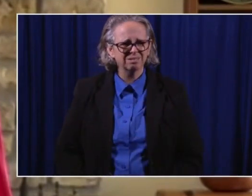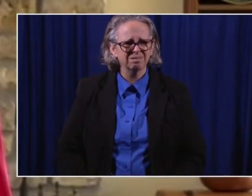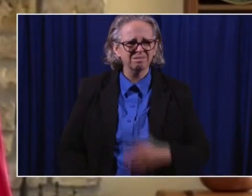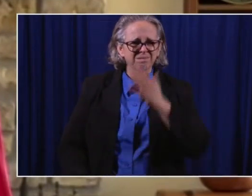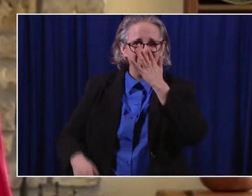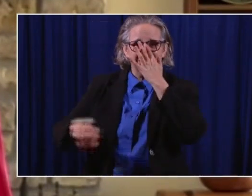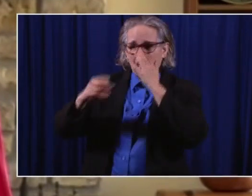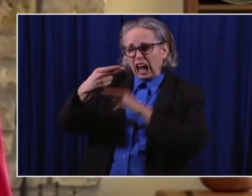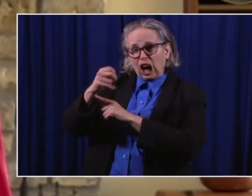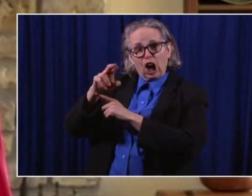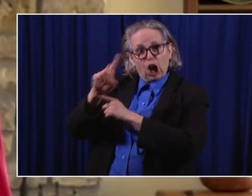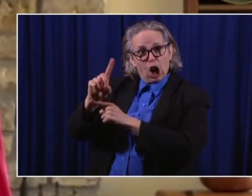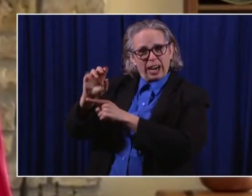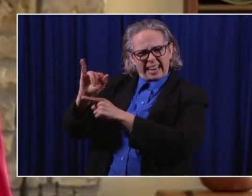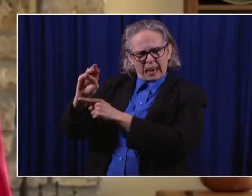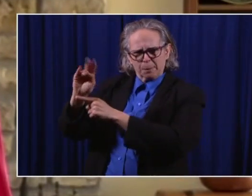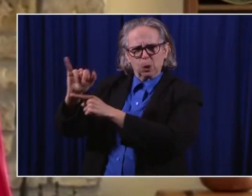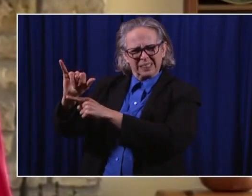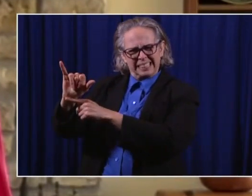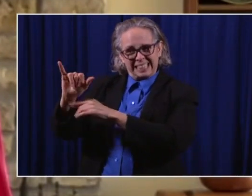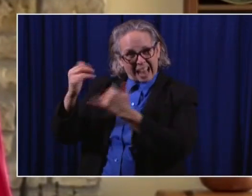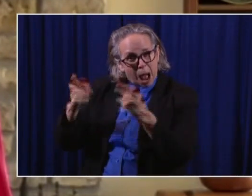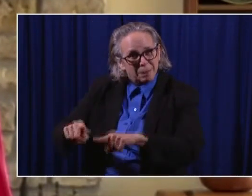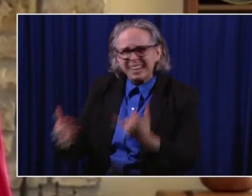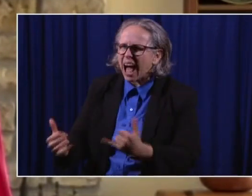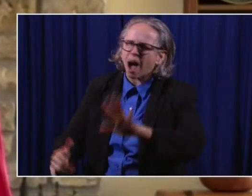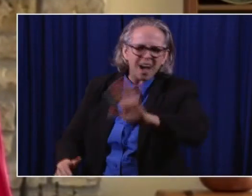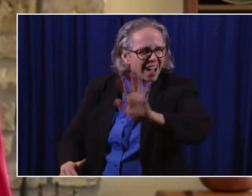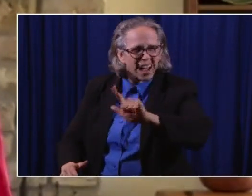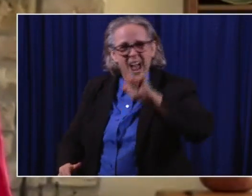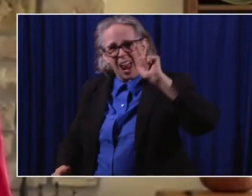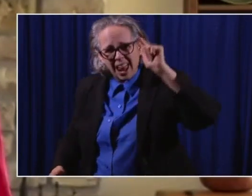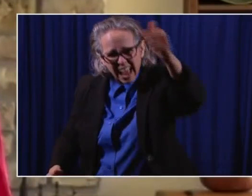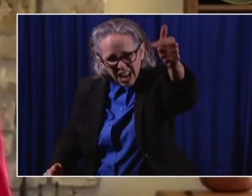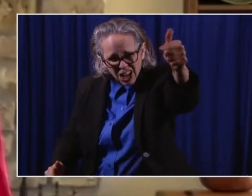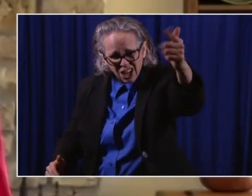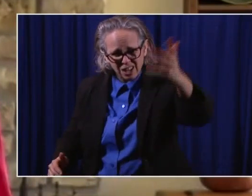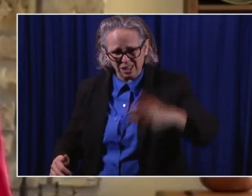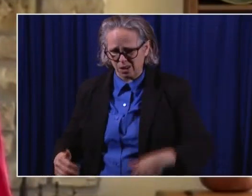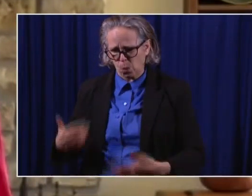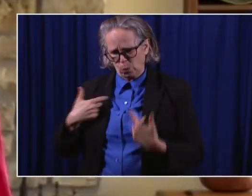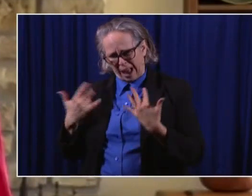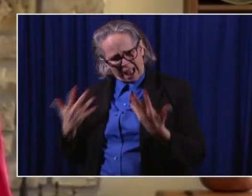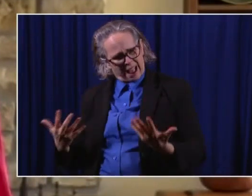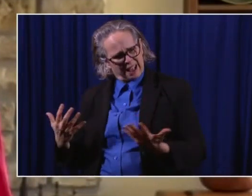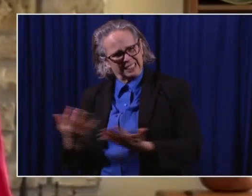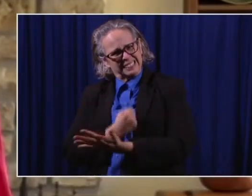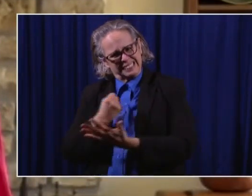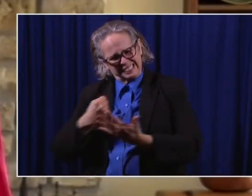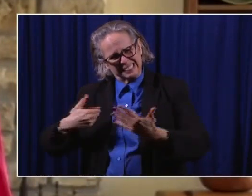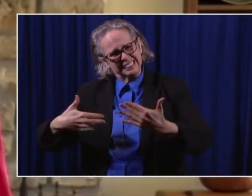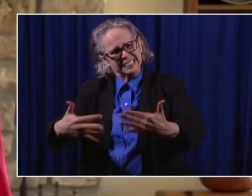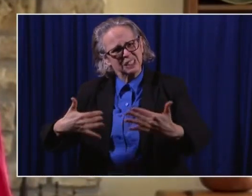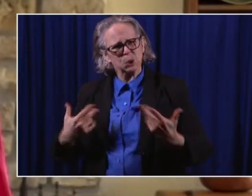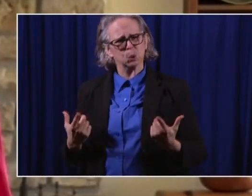IMMUNITY. IT IS A WAYS AWAY BUT IT IS COMING. IT IS GREAT NEWS THAT WE GOT